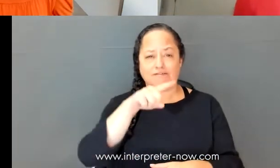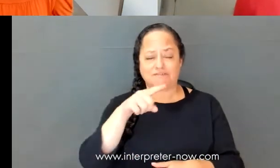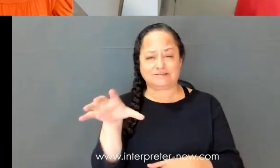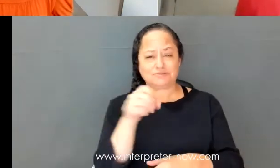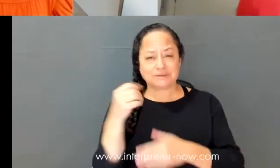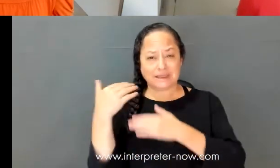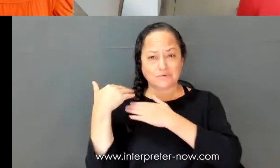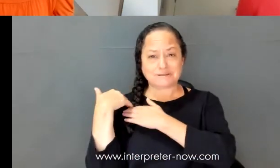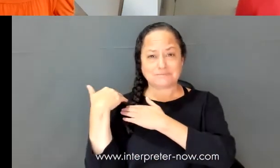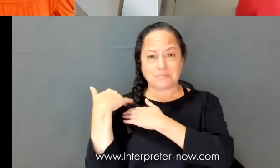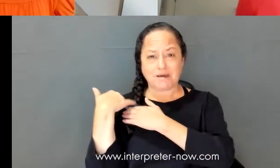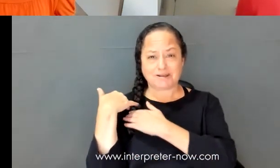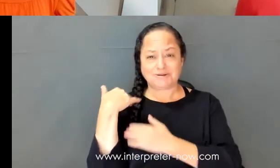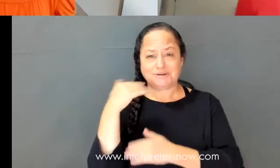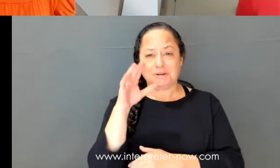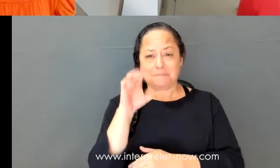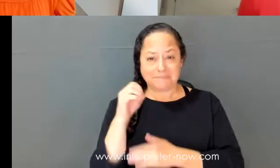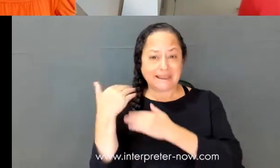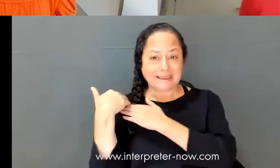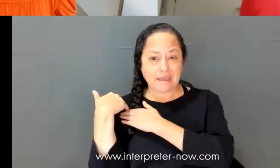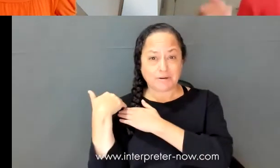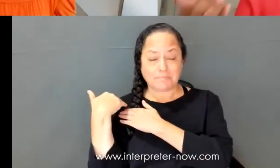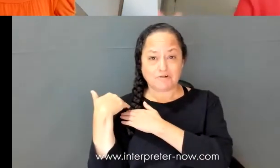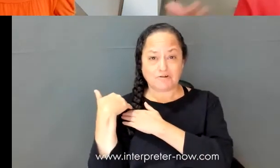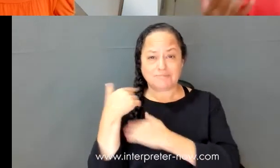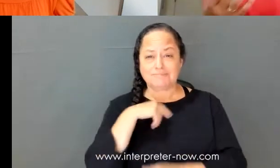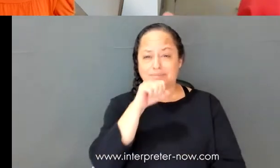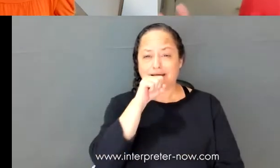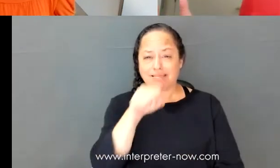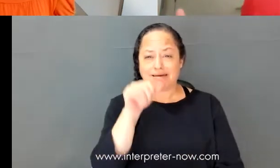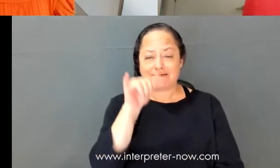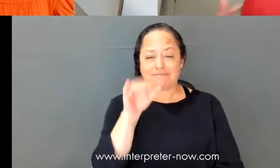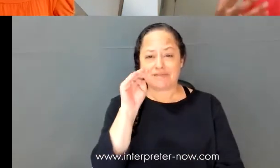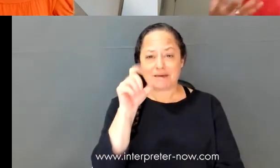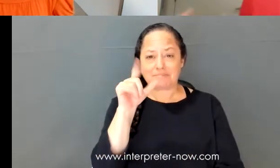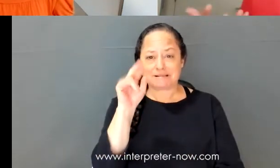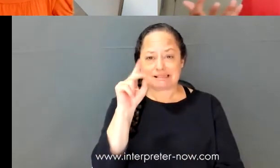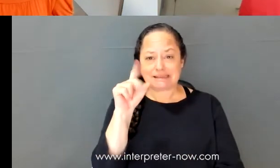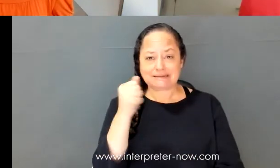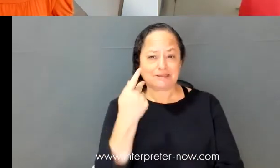to be accountable. I love that Melinda, you, and I are building on this together.